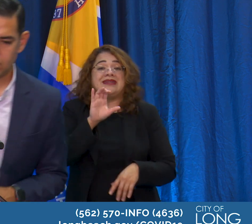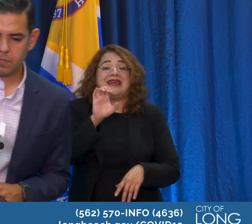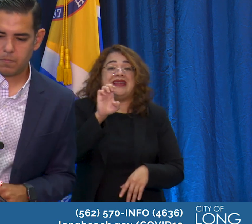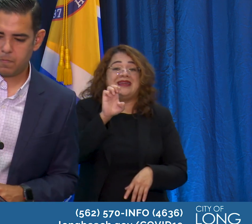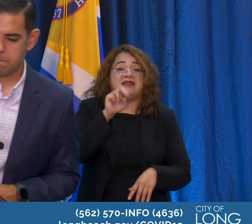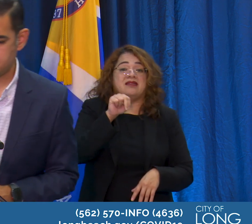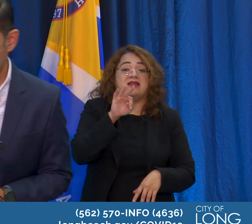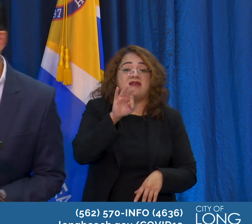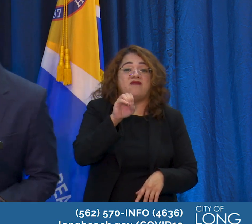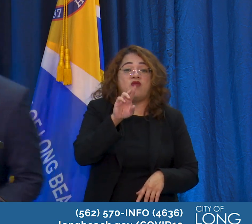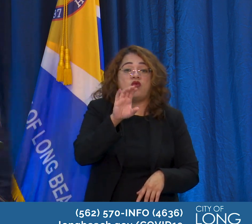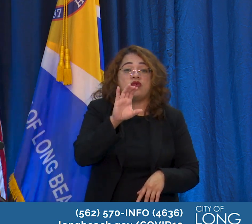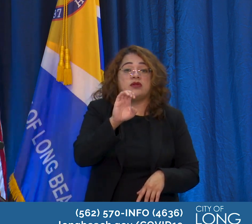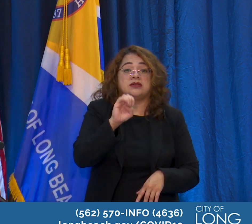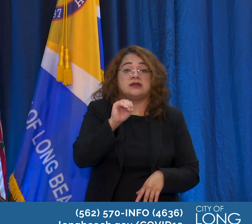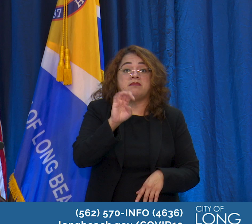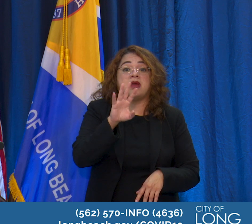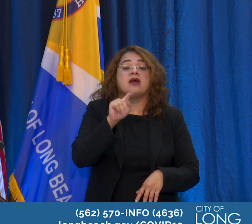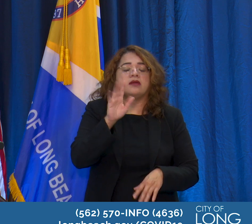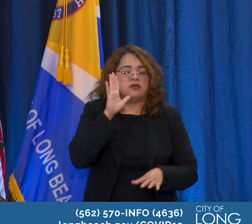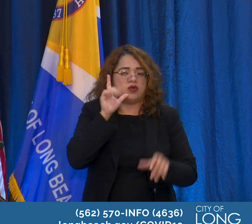That concludes our questions. We will now move on to Spanish interpretation.